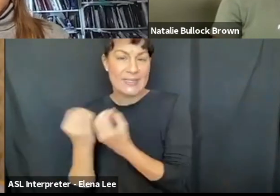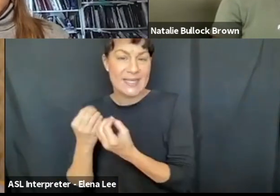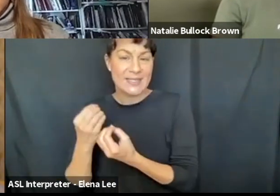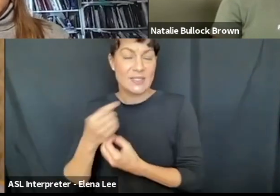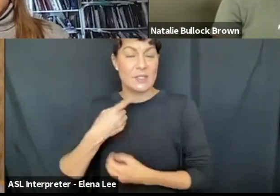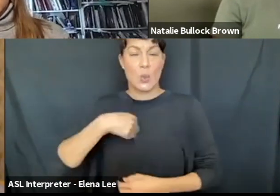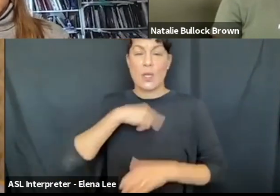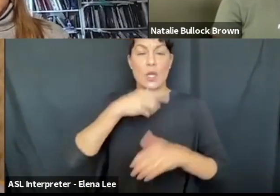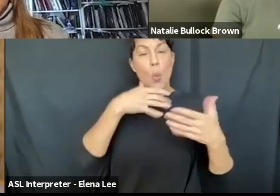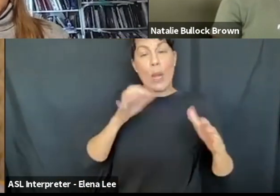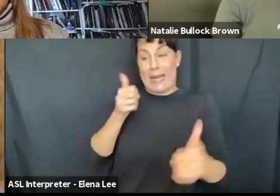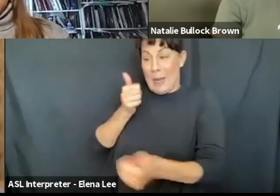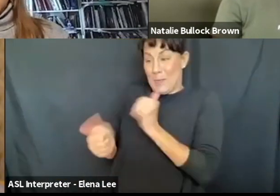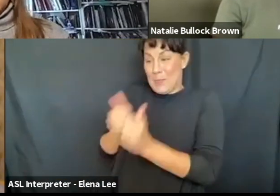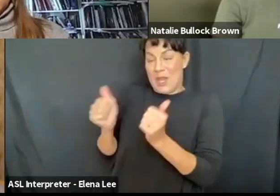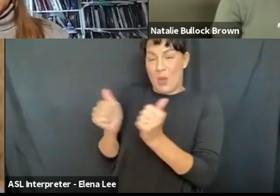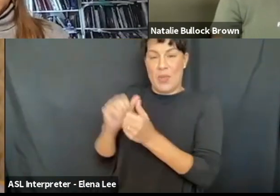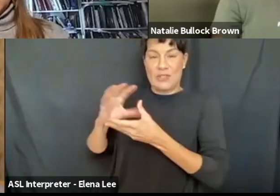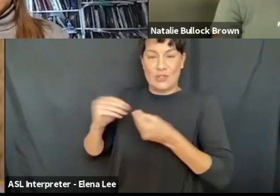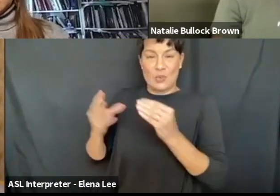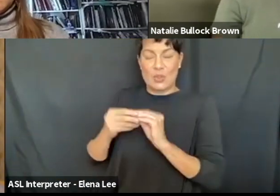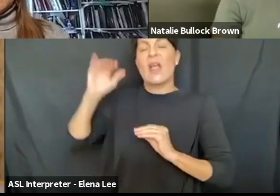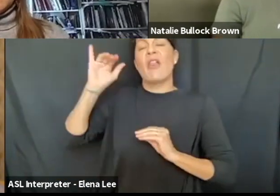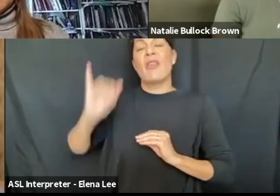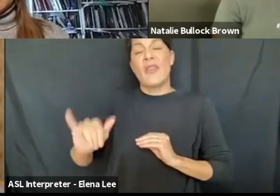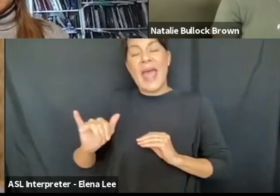because that's what often leads to this frenzy.